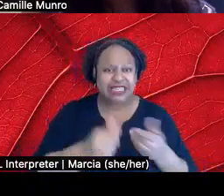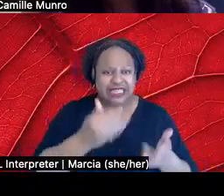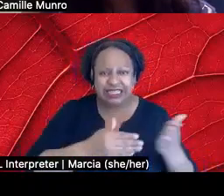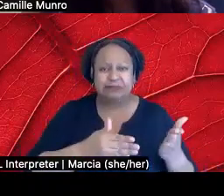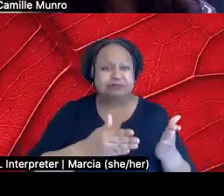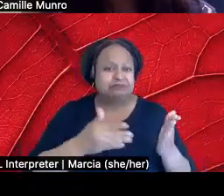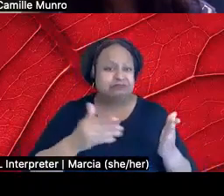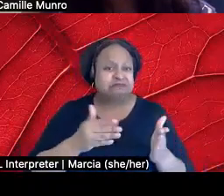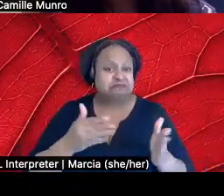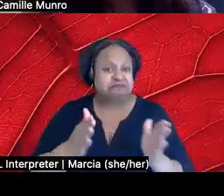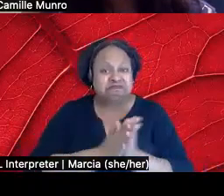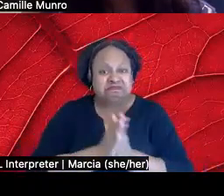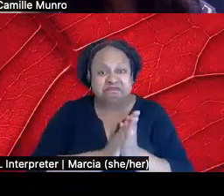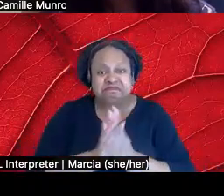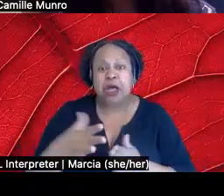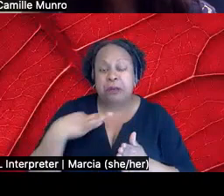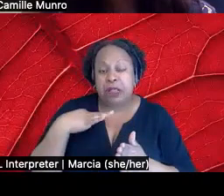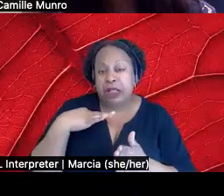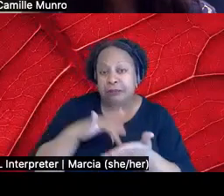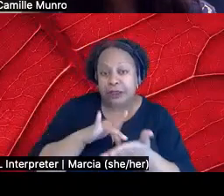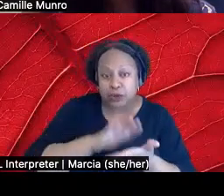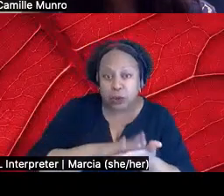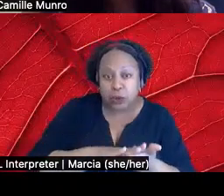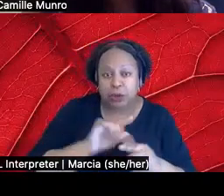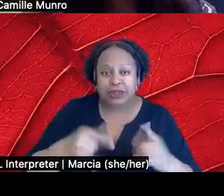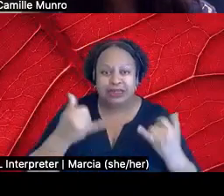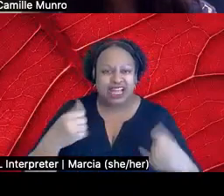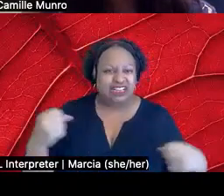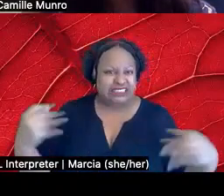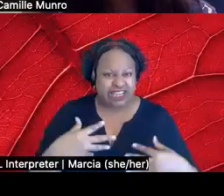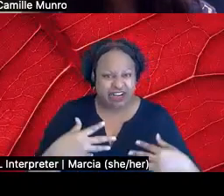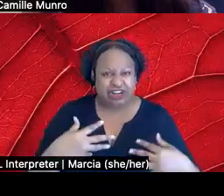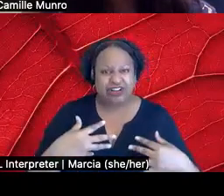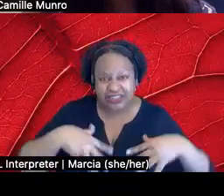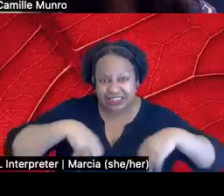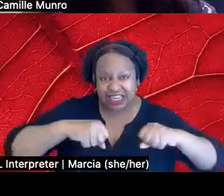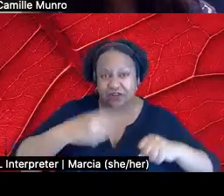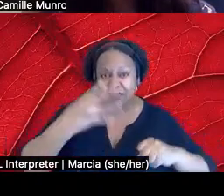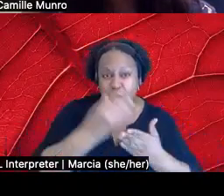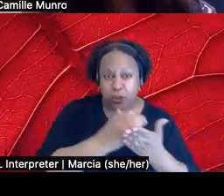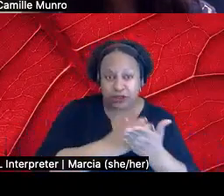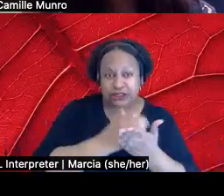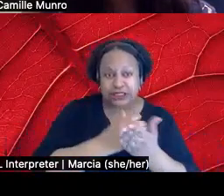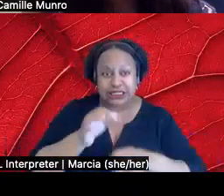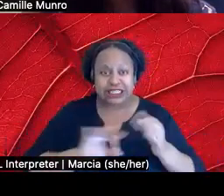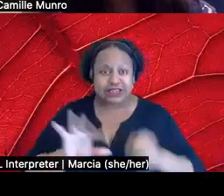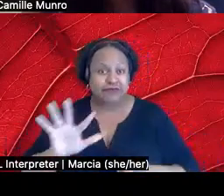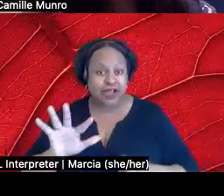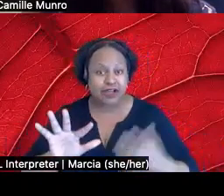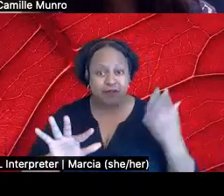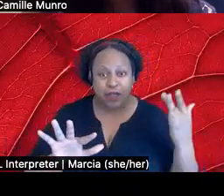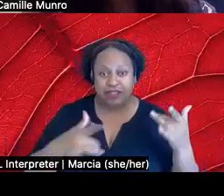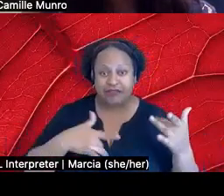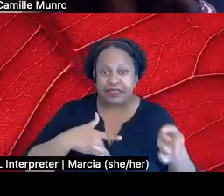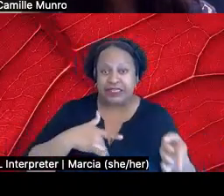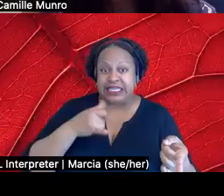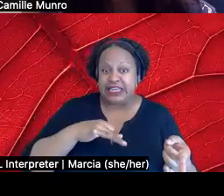They fear they will be rejected before they are even considered as they are not able to take a “full” course load.